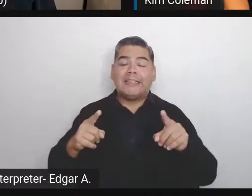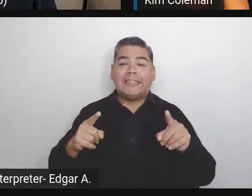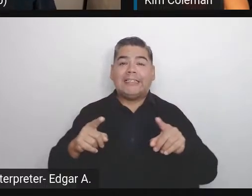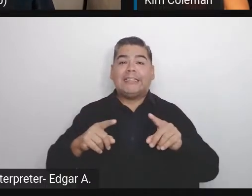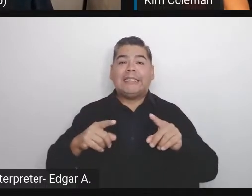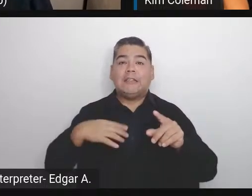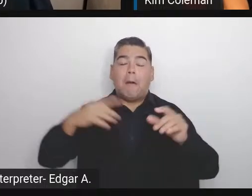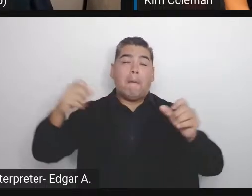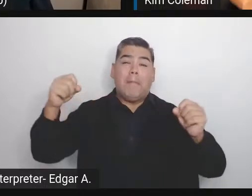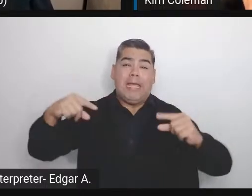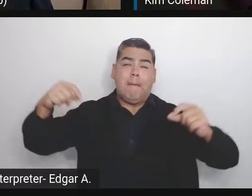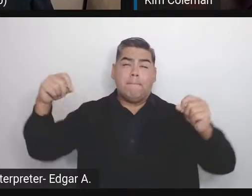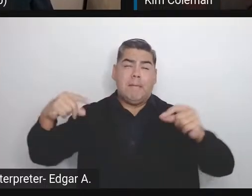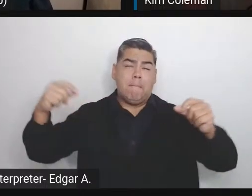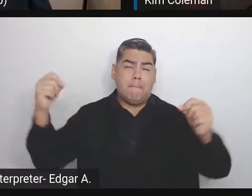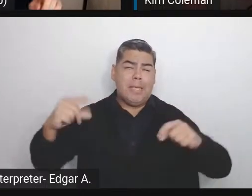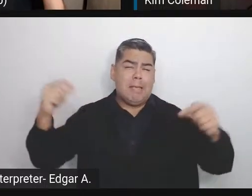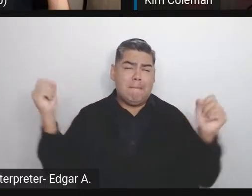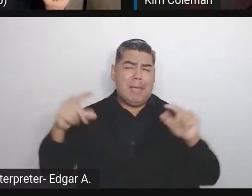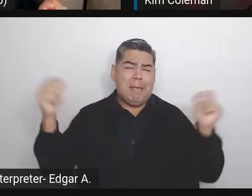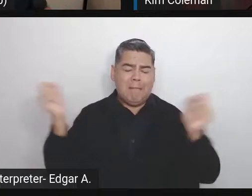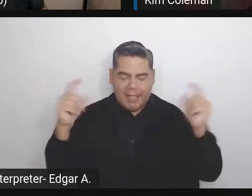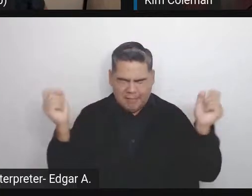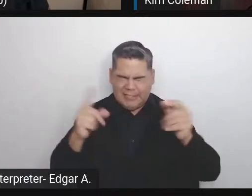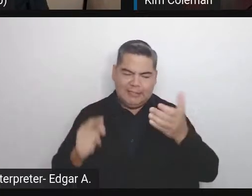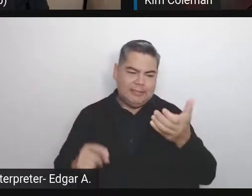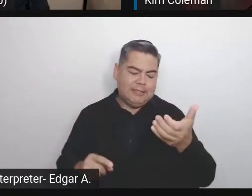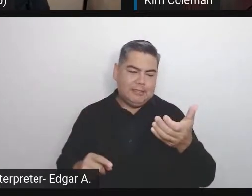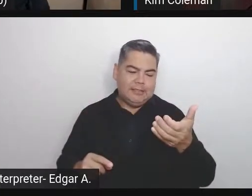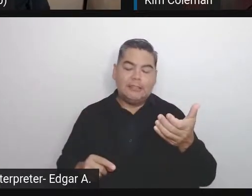Maciek Palmowski: Yes Peru I made this mistake once. And it